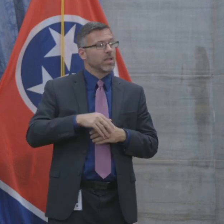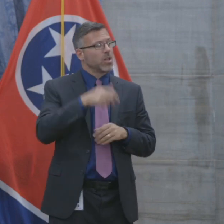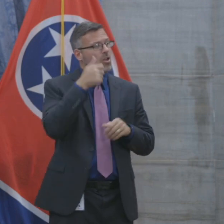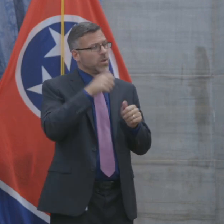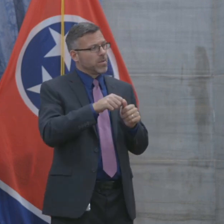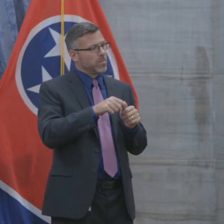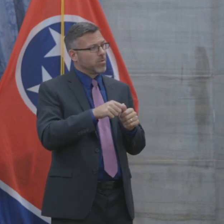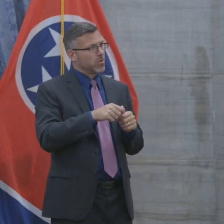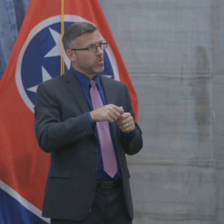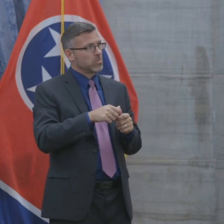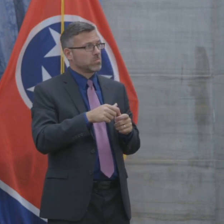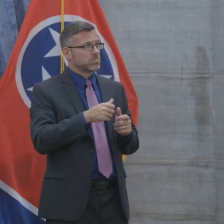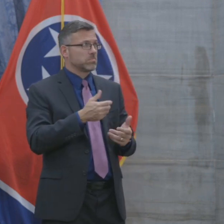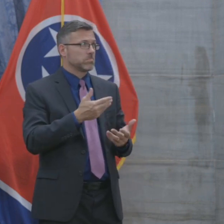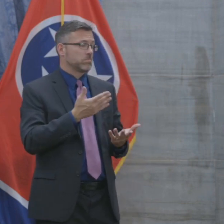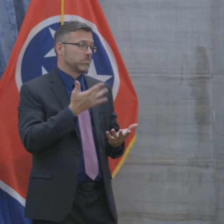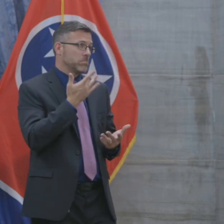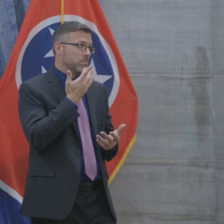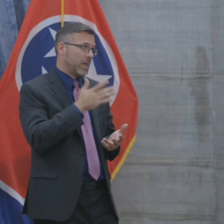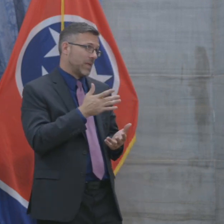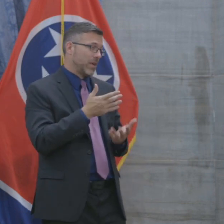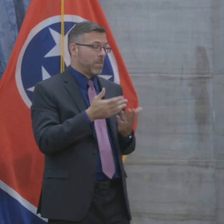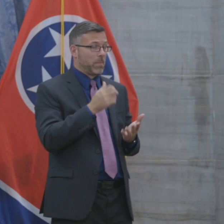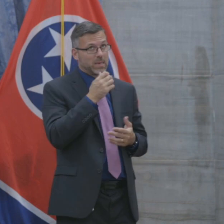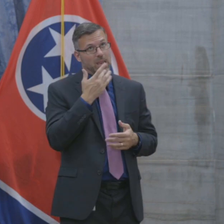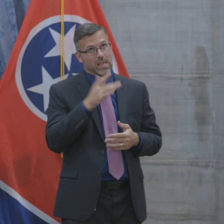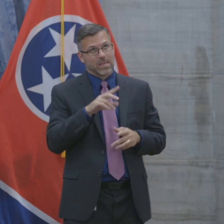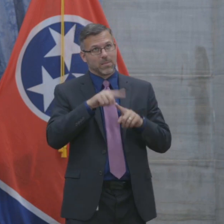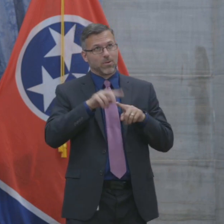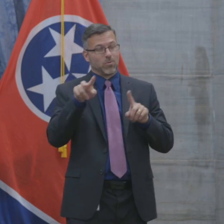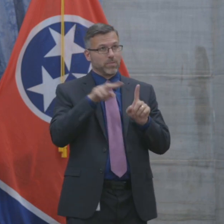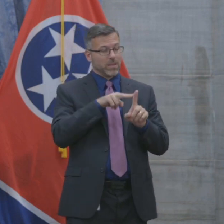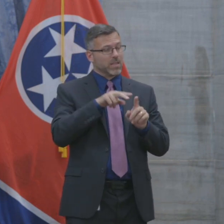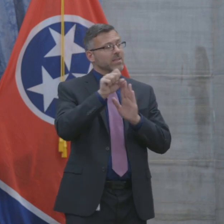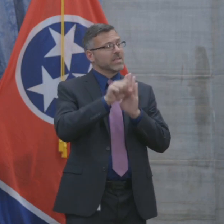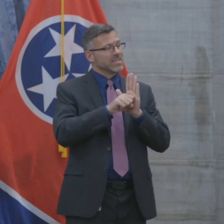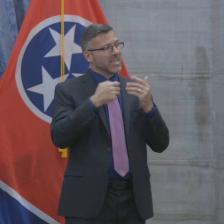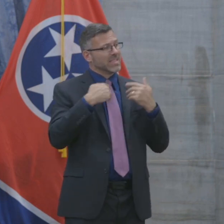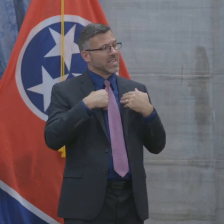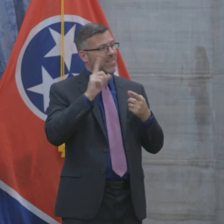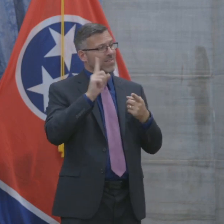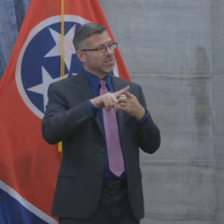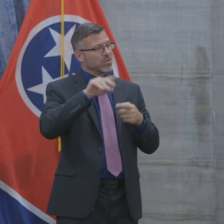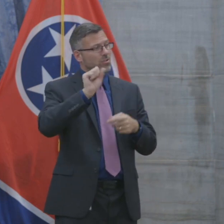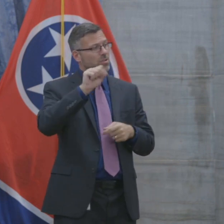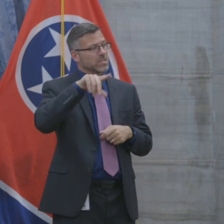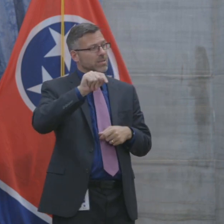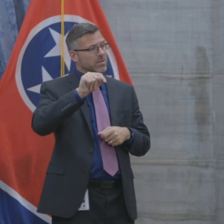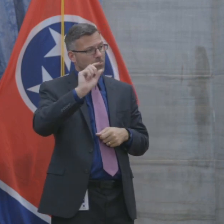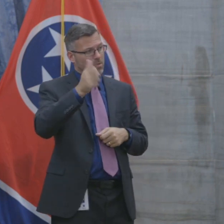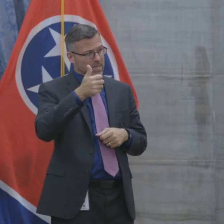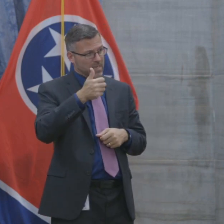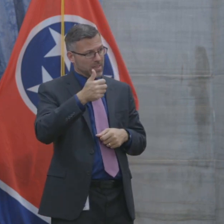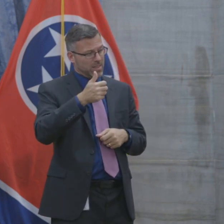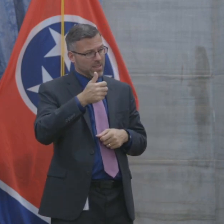majority of states and territories are participating. So that means less money per individual state.